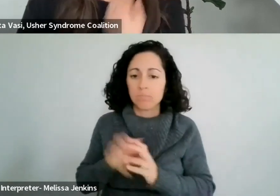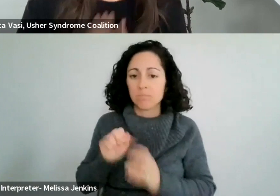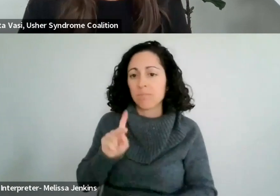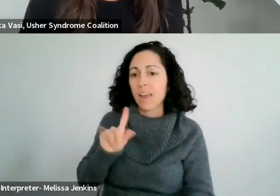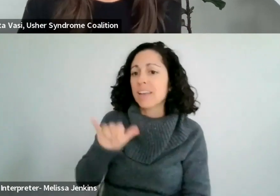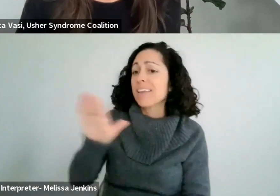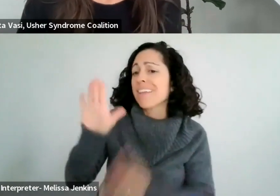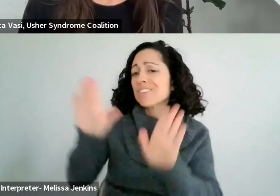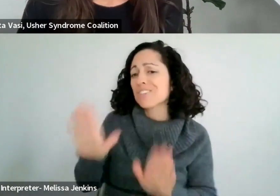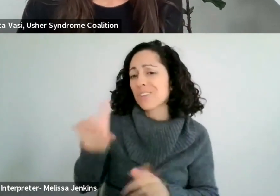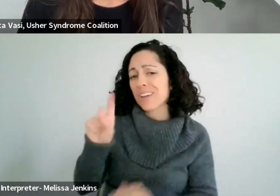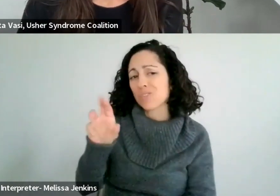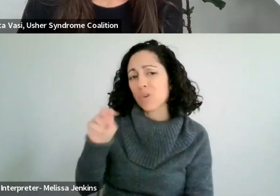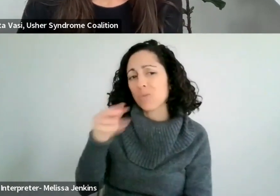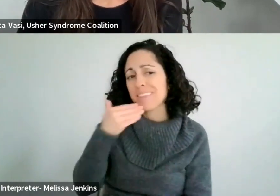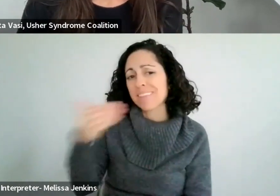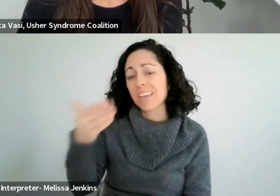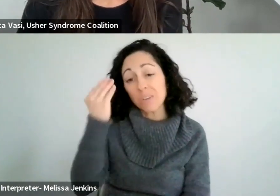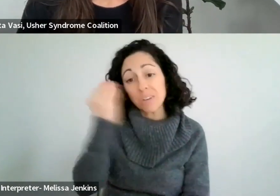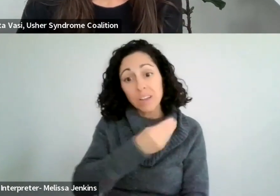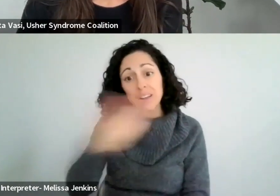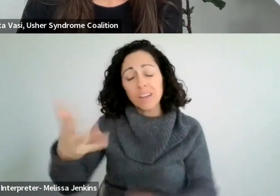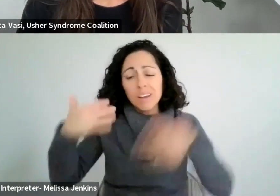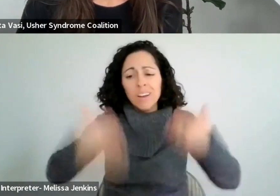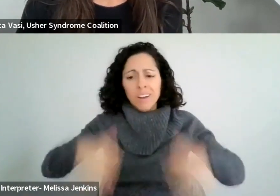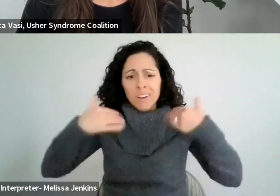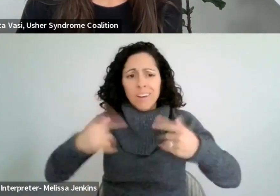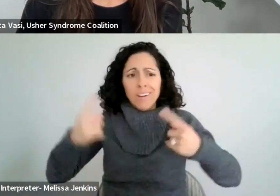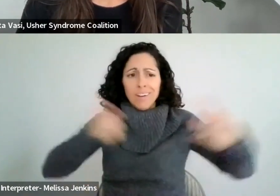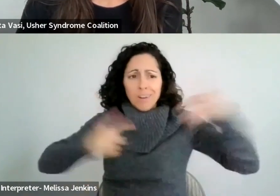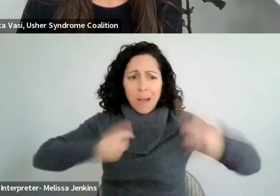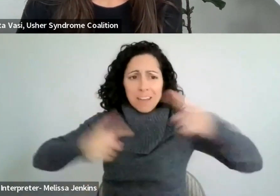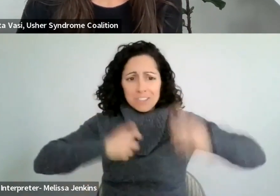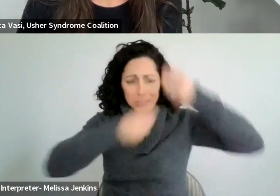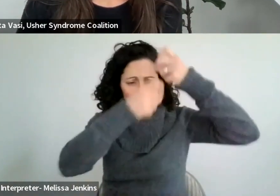I'm just looking down. We have an awful lot of questions and we have five minutes left, which